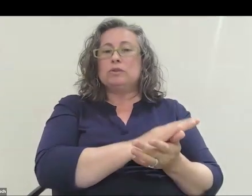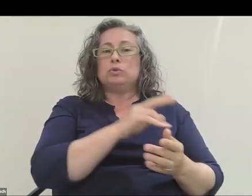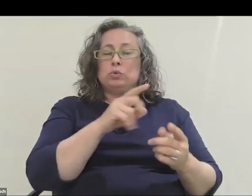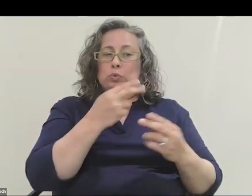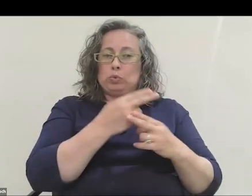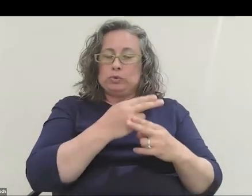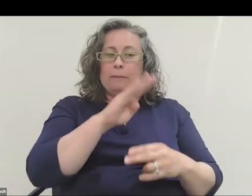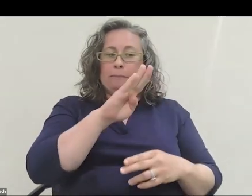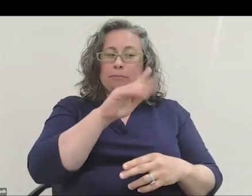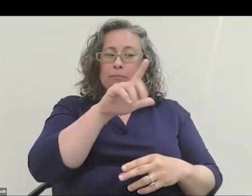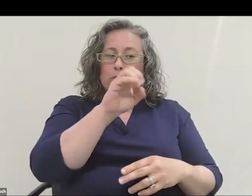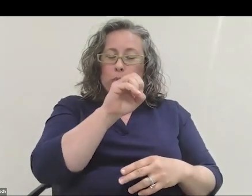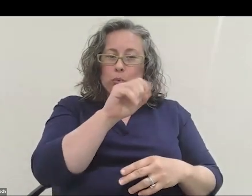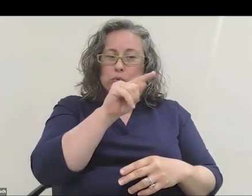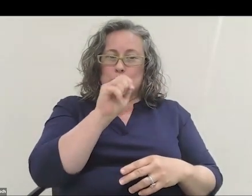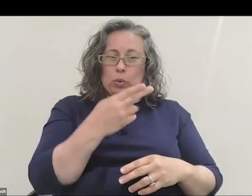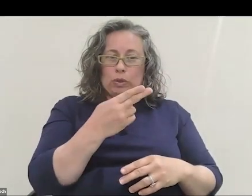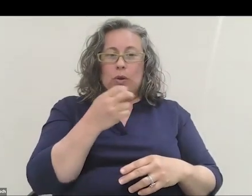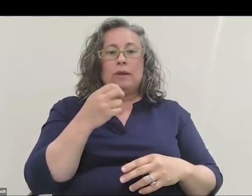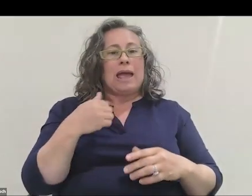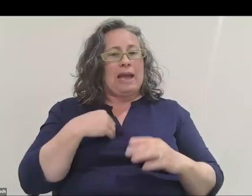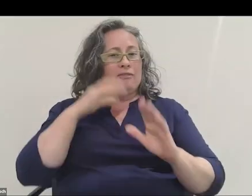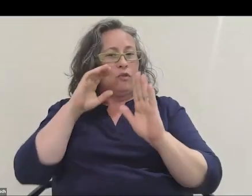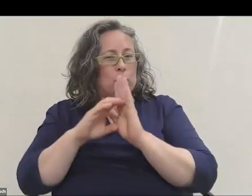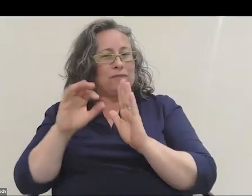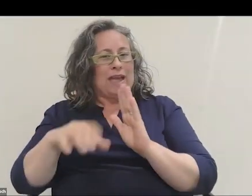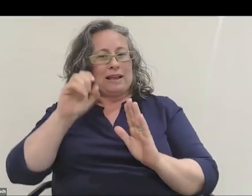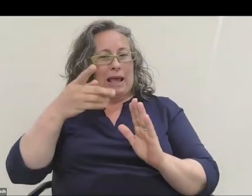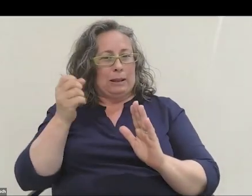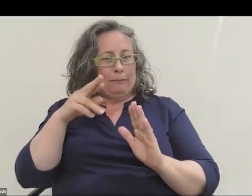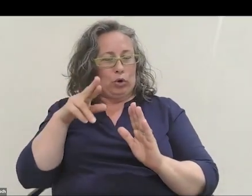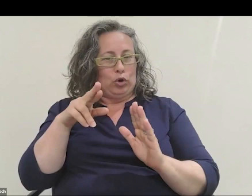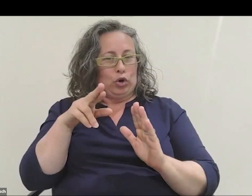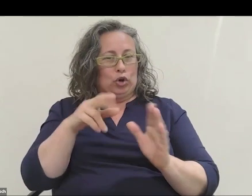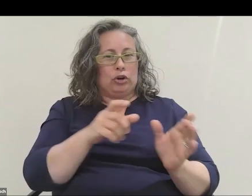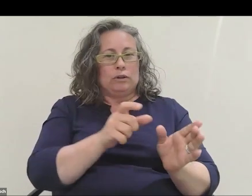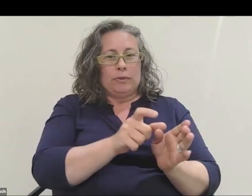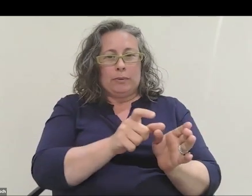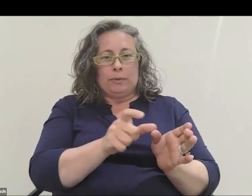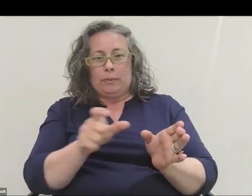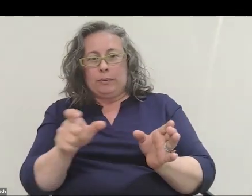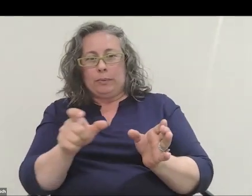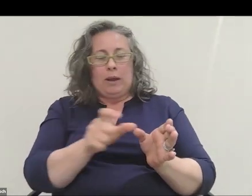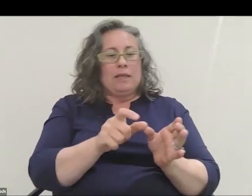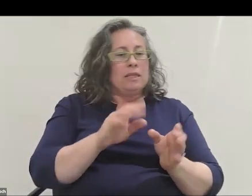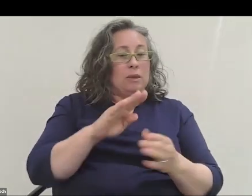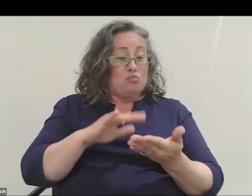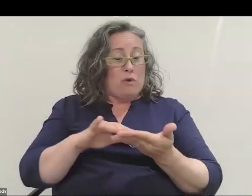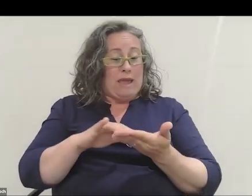I have a photo of the Braille caliper. As you move the piece, the Braille does dynamically change, which is cool.